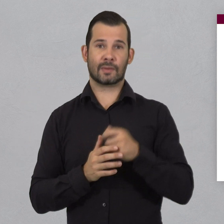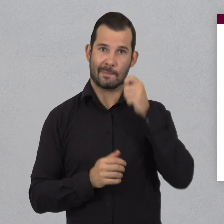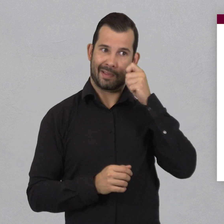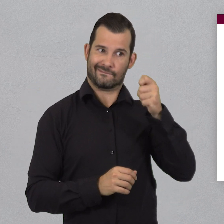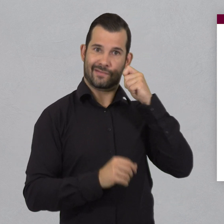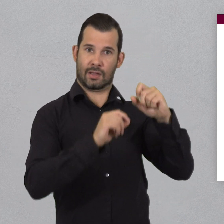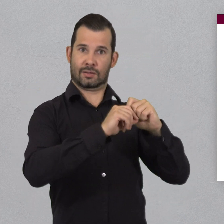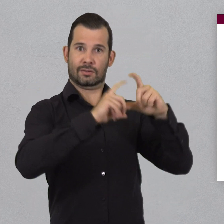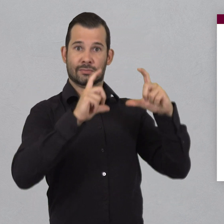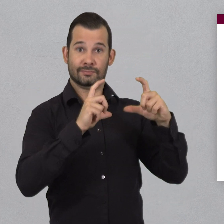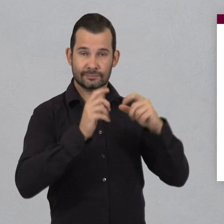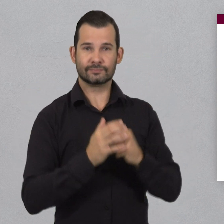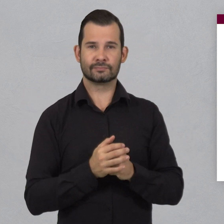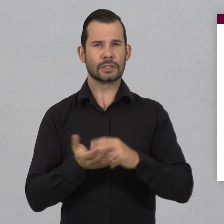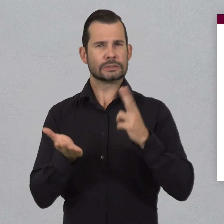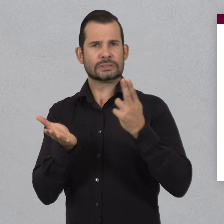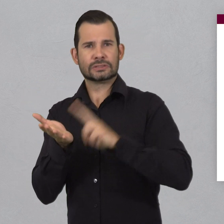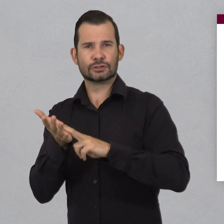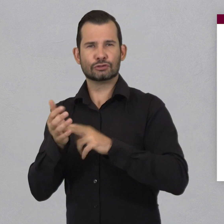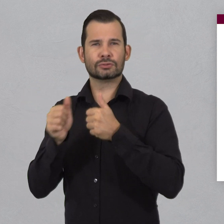· Magnifiers · Signature guides